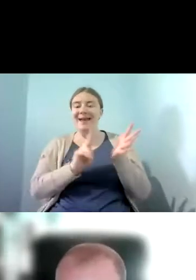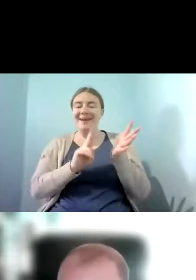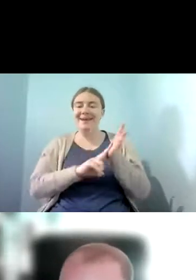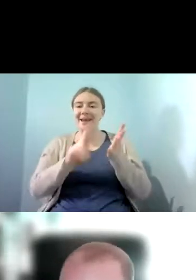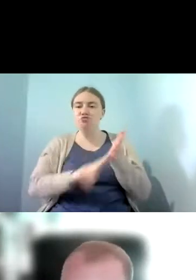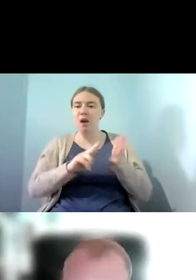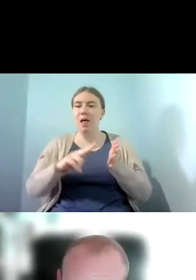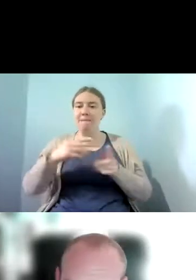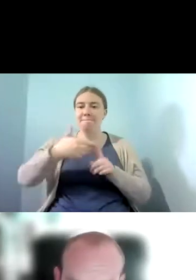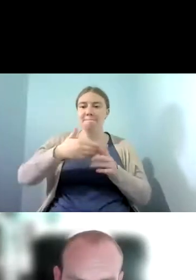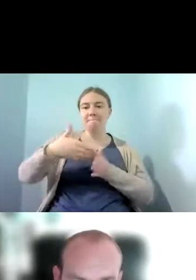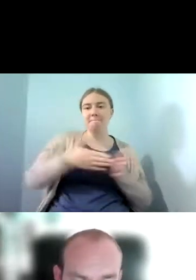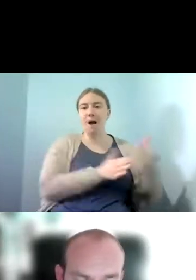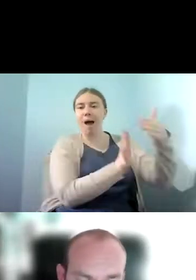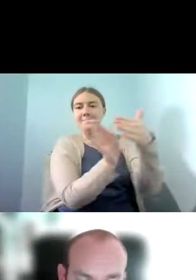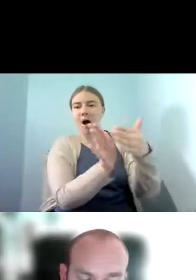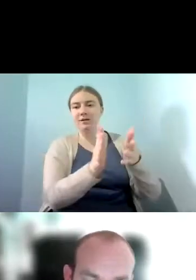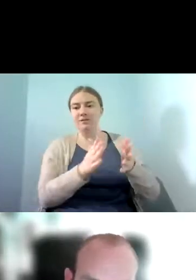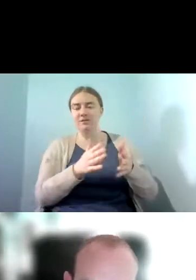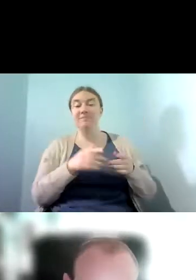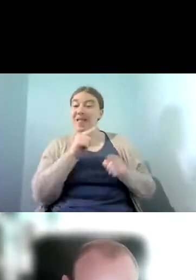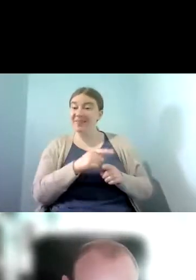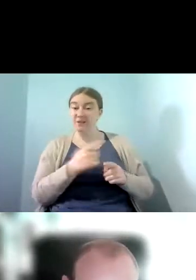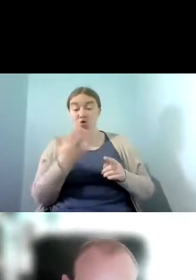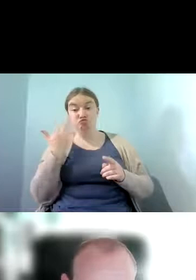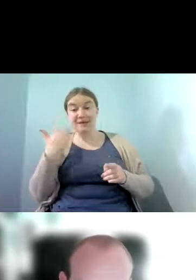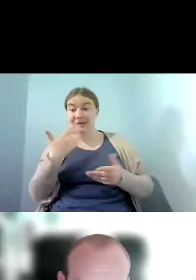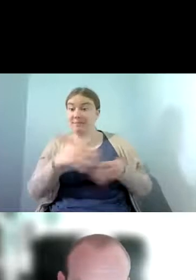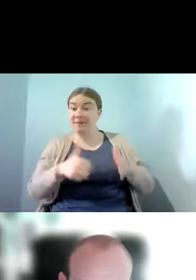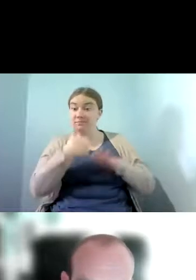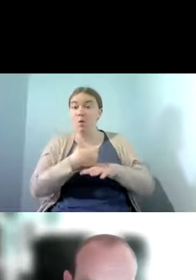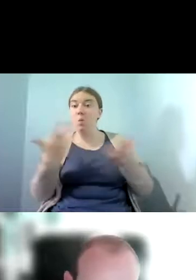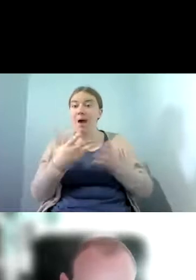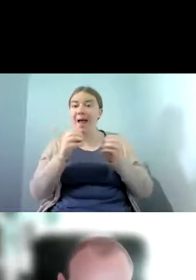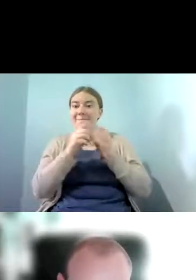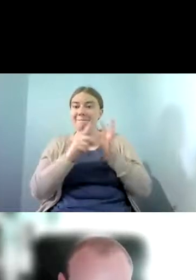and this is recently been constructed up everywhere so how do these work these have